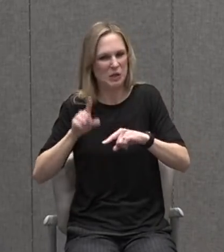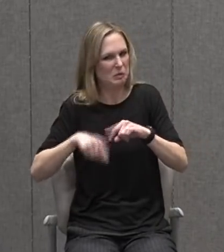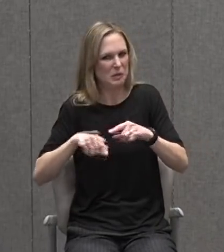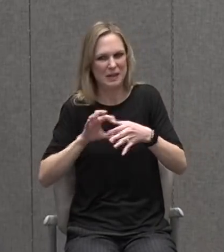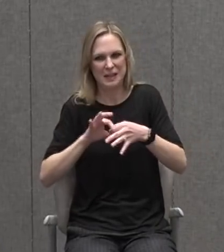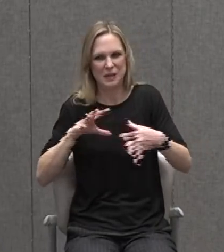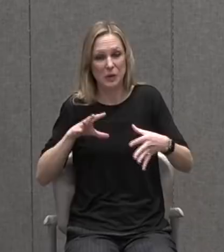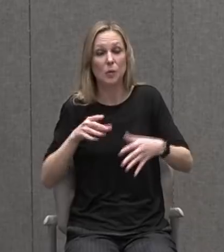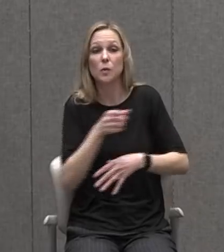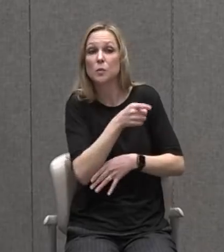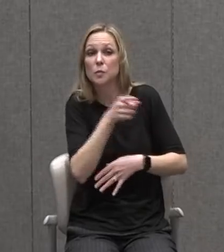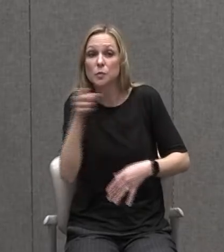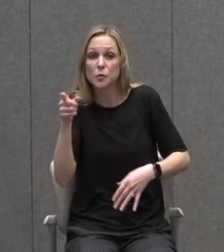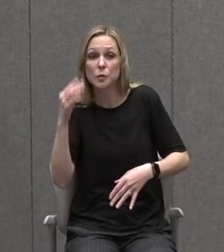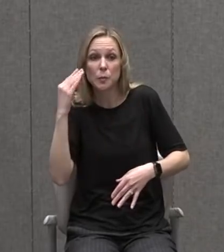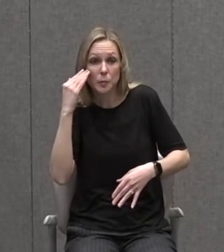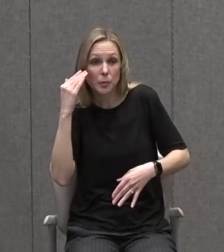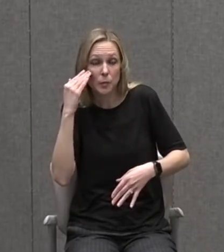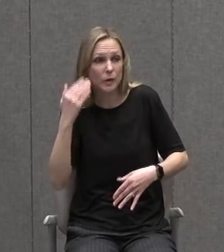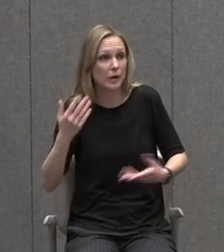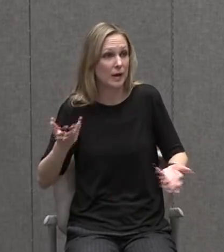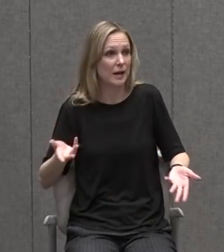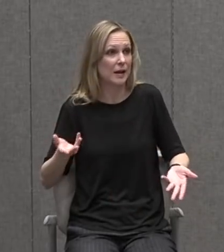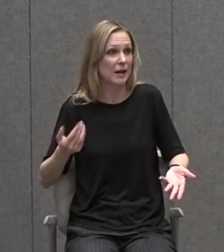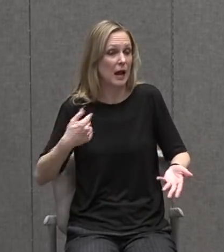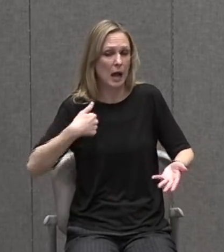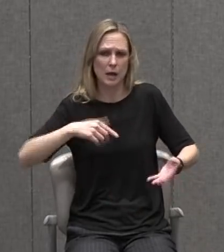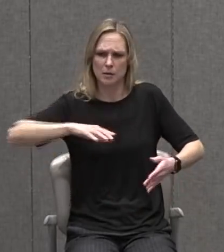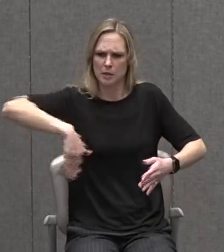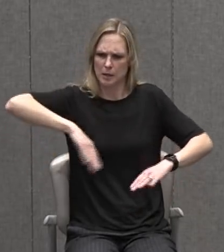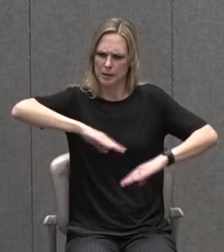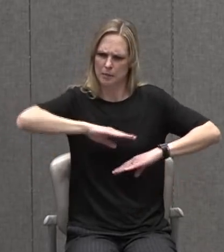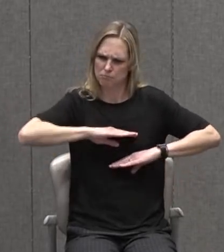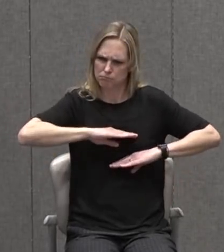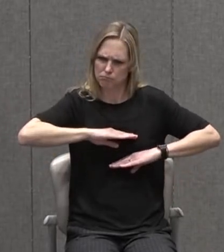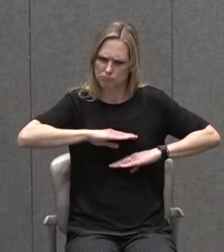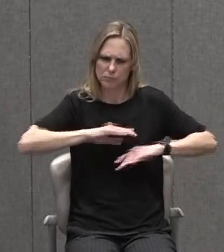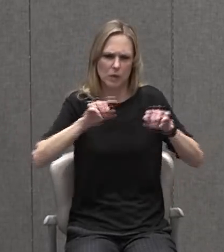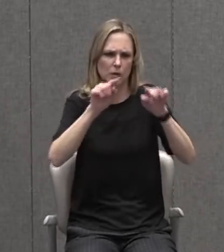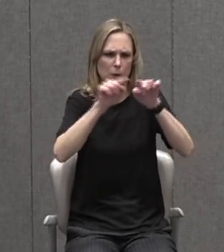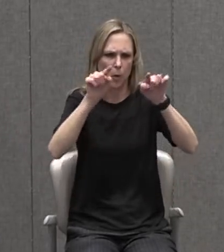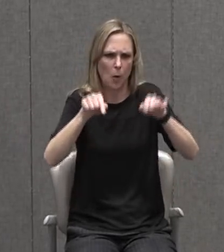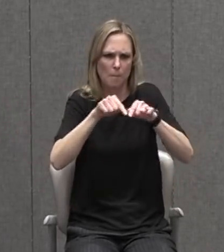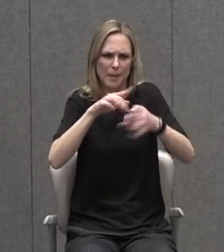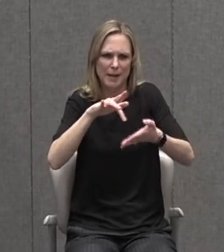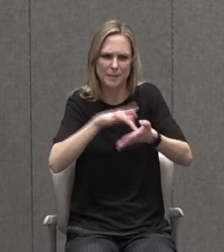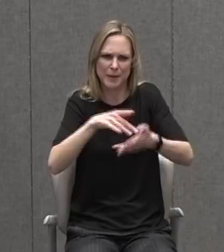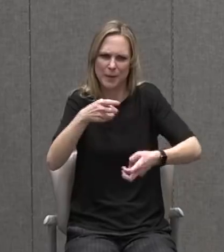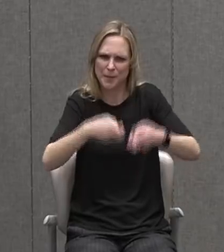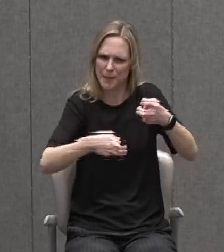So you know that I have not met that open mental problem. So I'm gonna leave this with you,